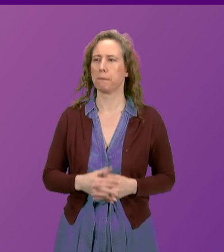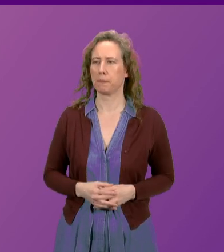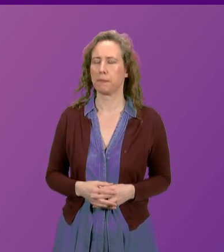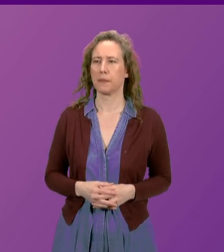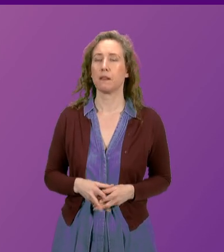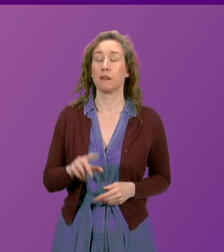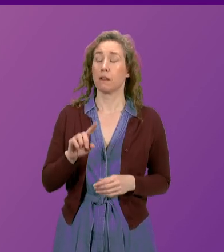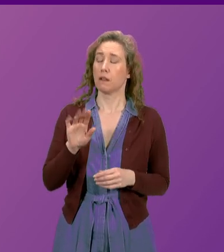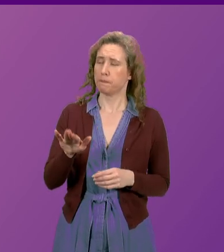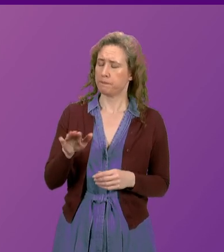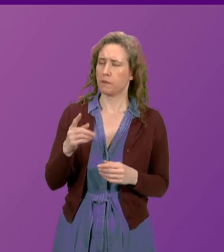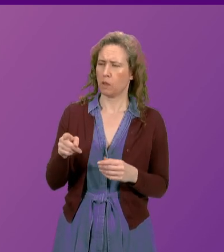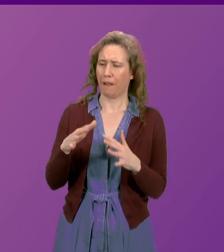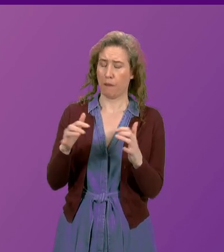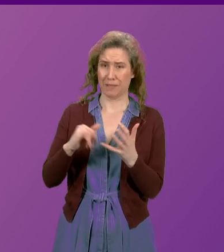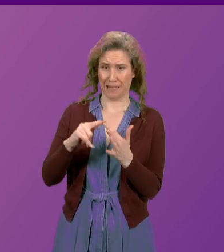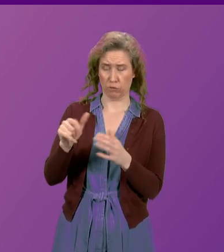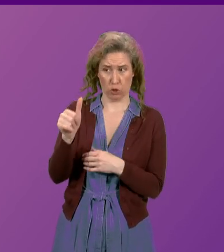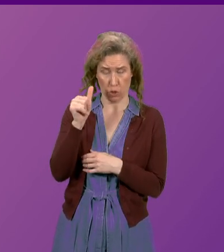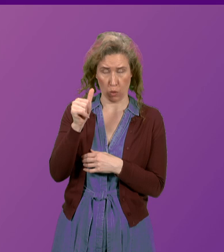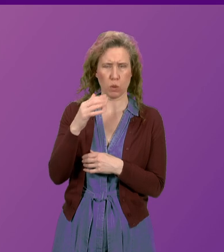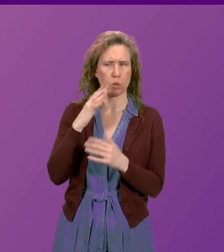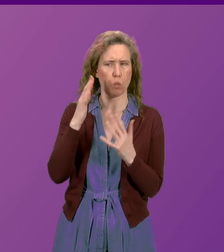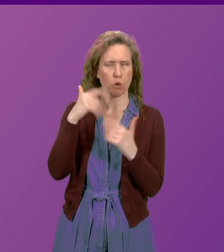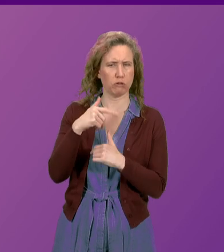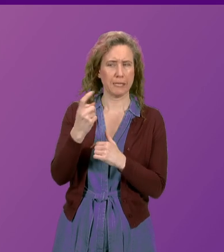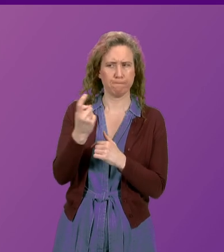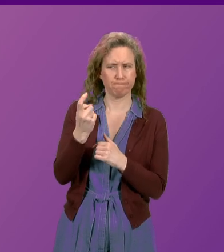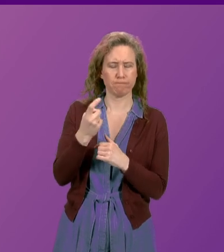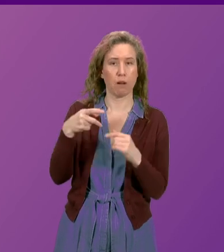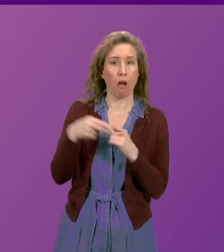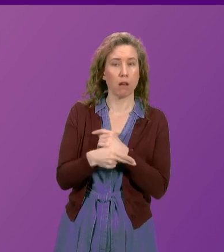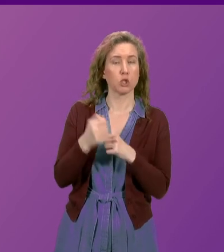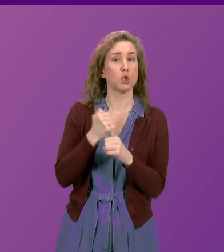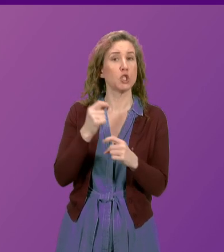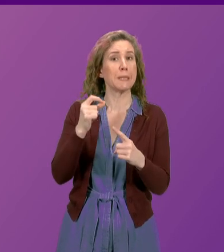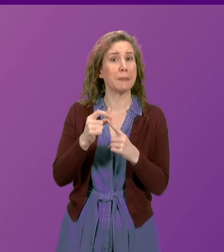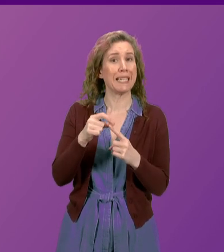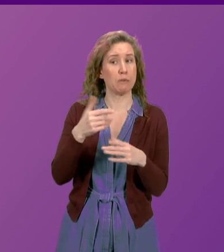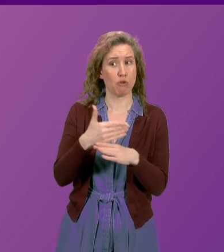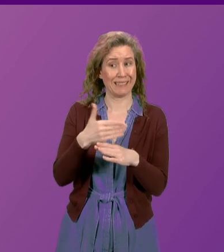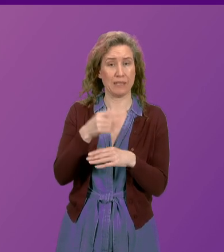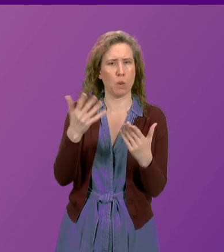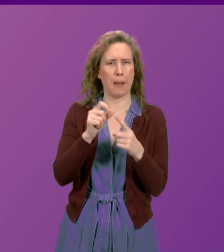The Cabinet Secretary for Health and Social Care is aware of the concerns about cuts to the services of general practitioner practices in Penicuik, which the practices state are due in